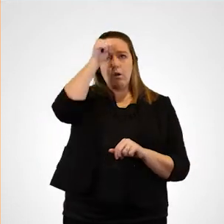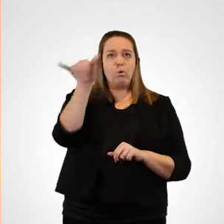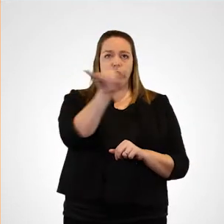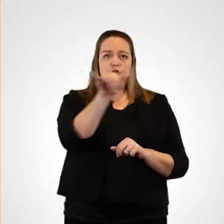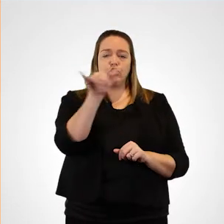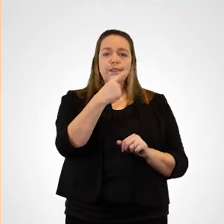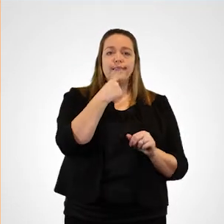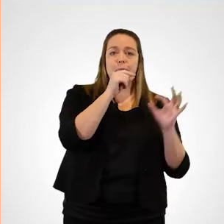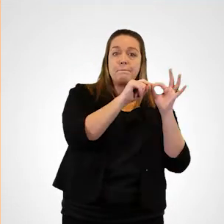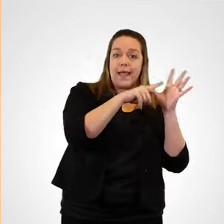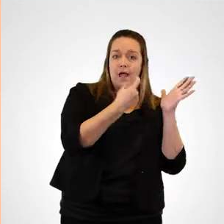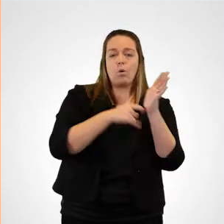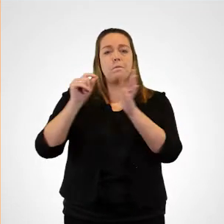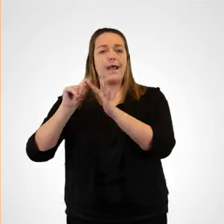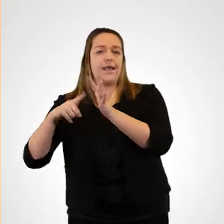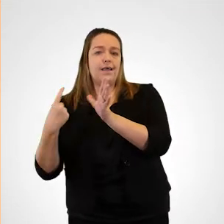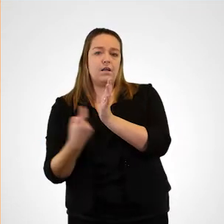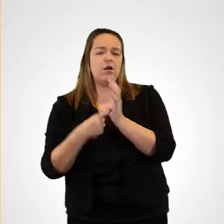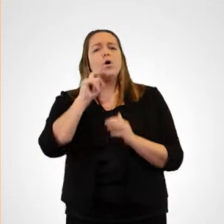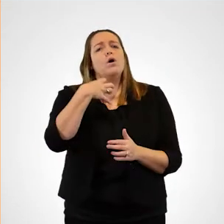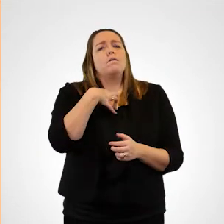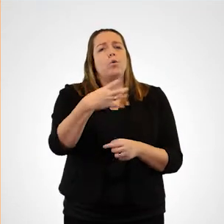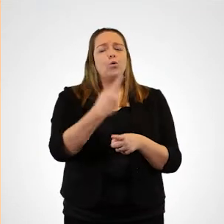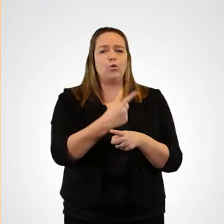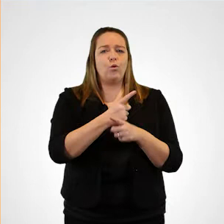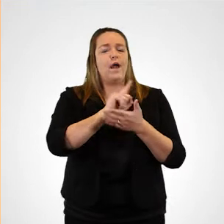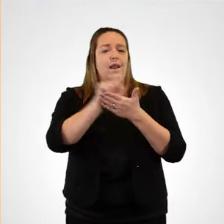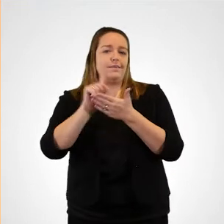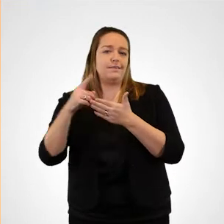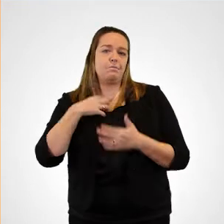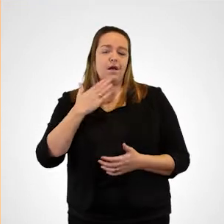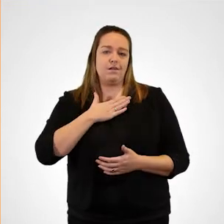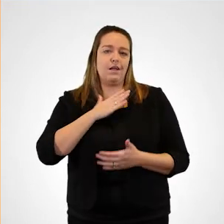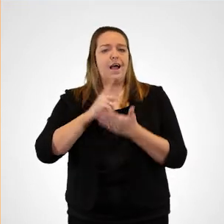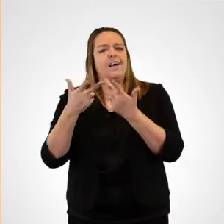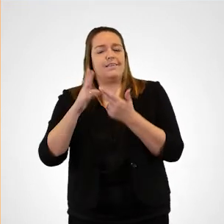So, as I say, I'm going to say more about that in a future lecture, I'm going to talk a bit about cued speech,